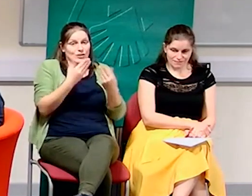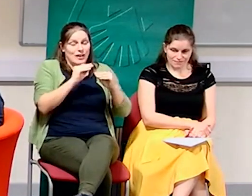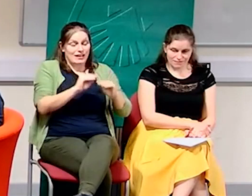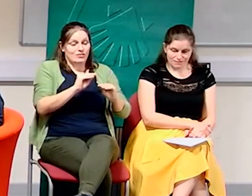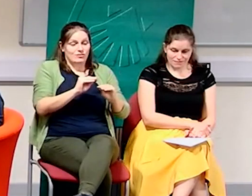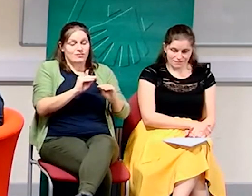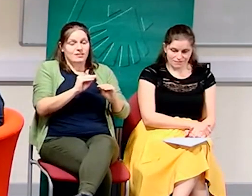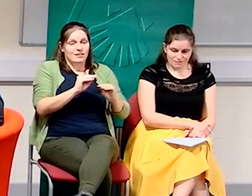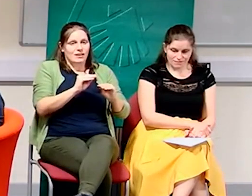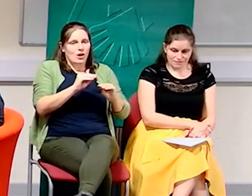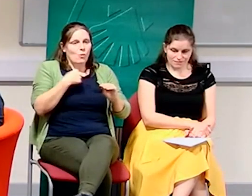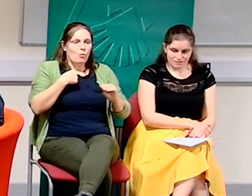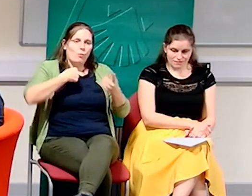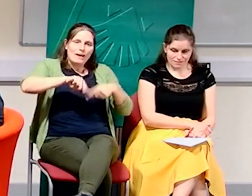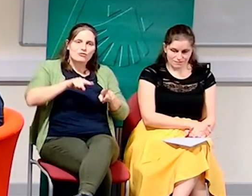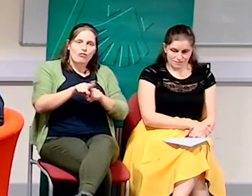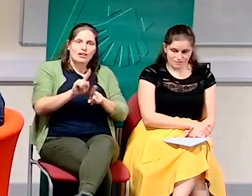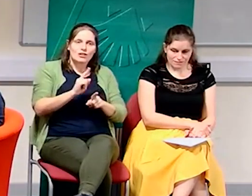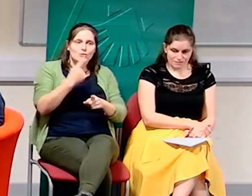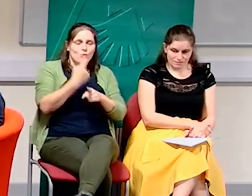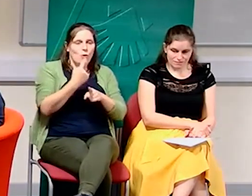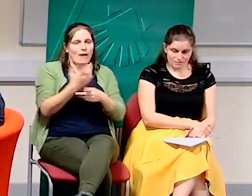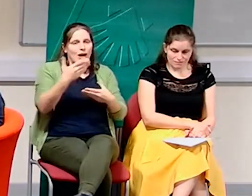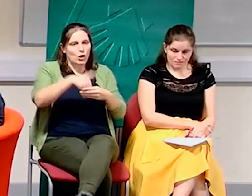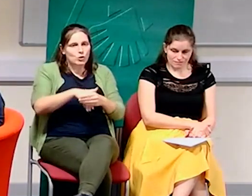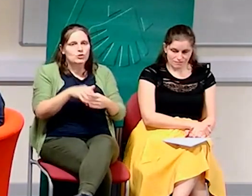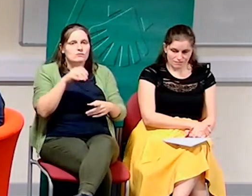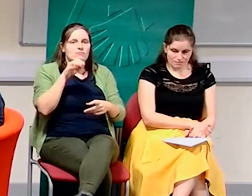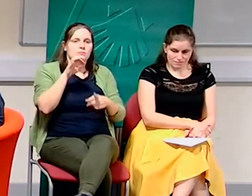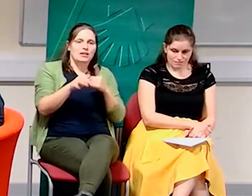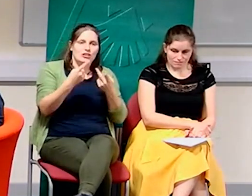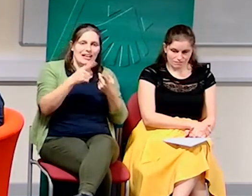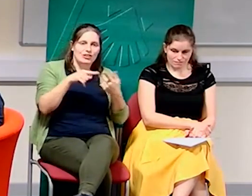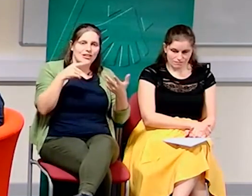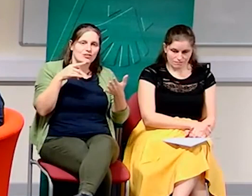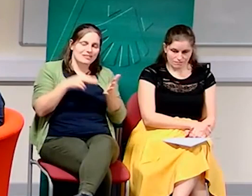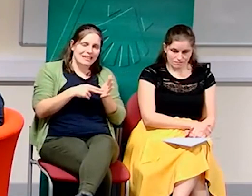talking to everybody about inclusion and special educational needs and disabilities um throughout